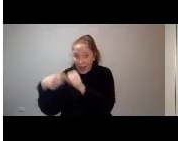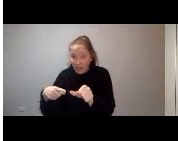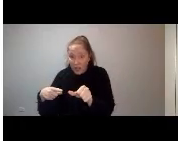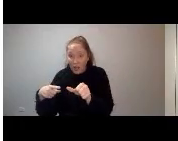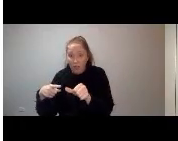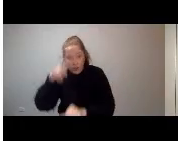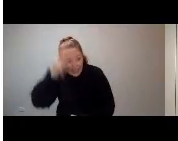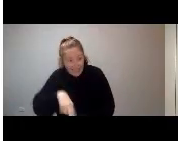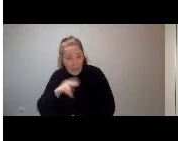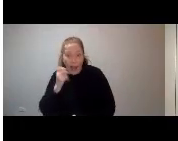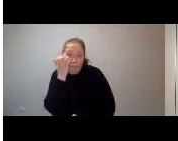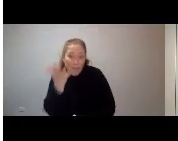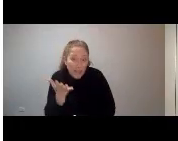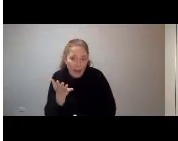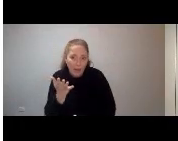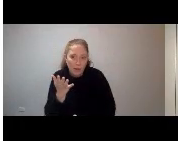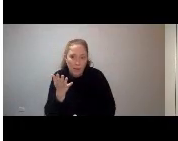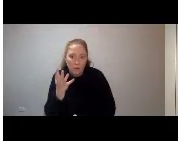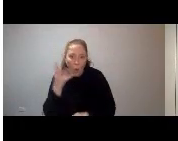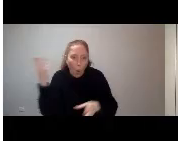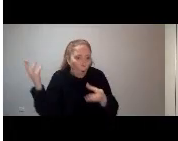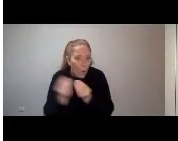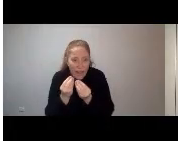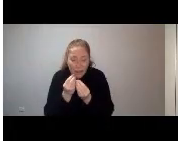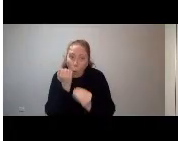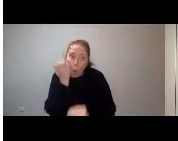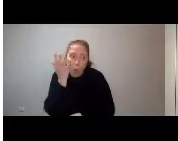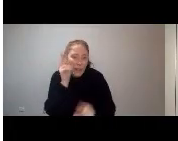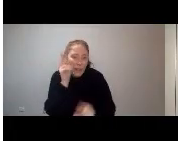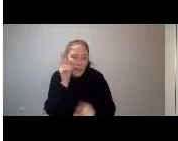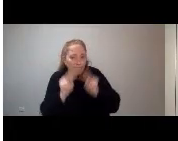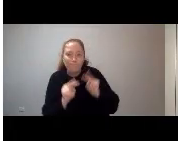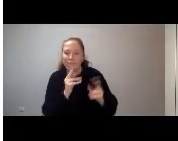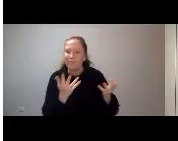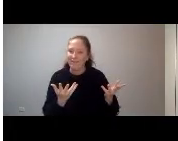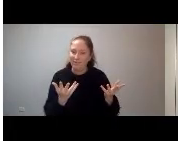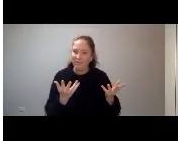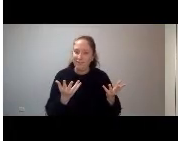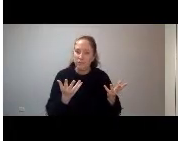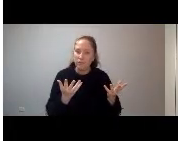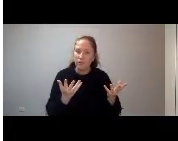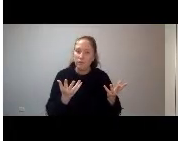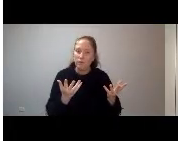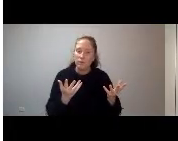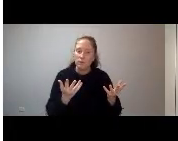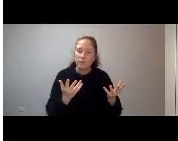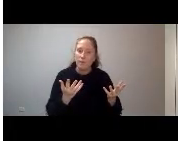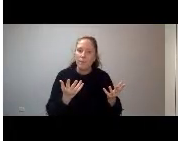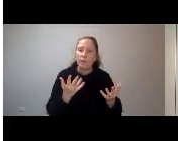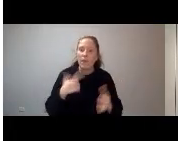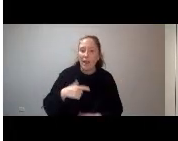So, the level of engagement that you have as a person with intellectual disability is really a pivotal indicator